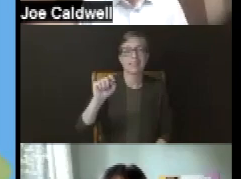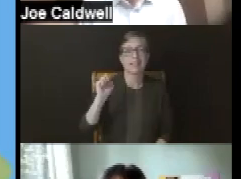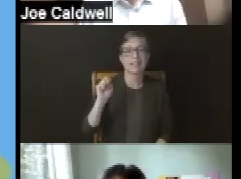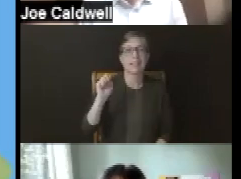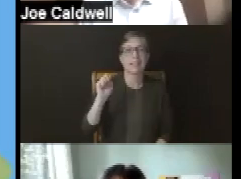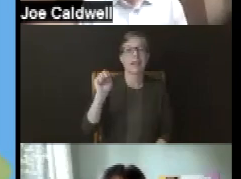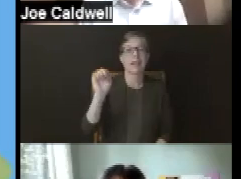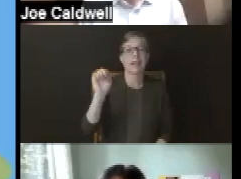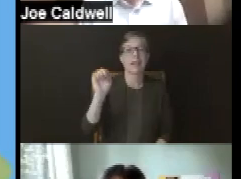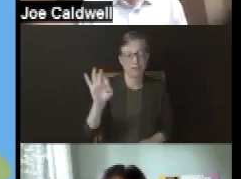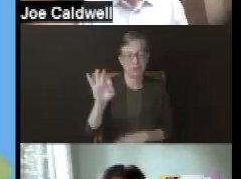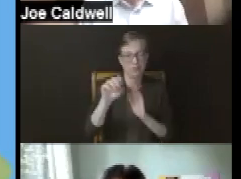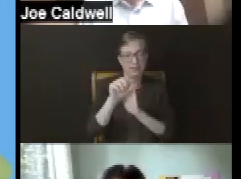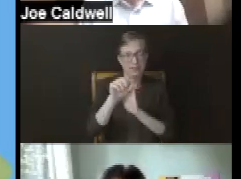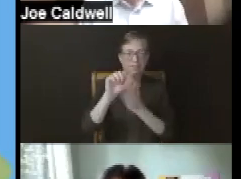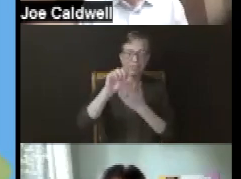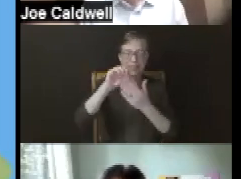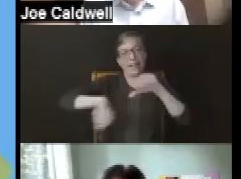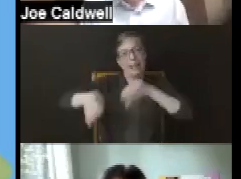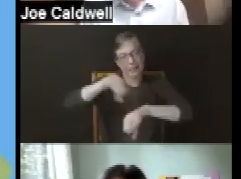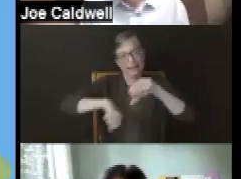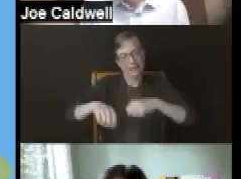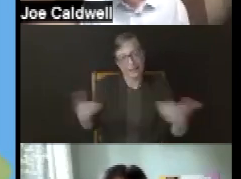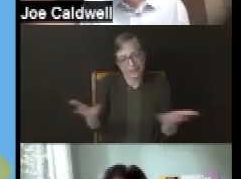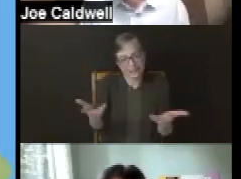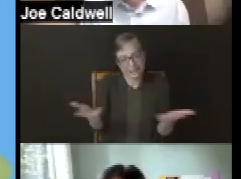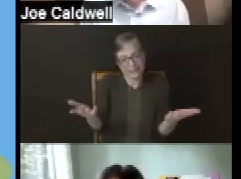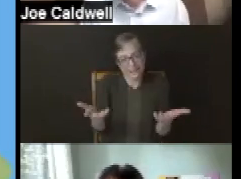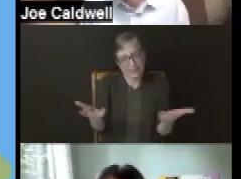And this is going to be a series of